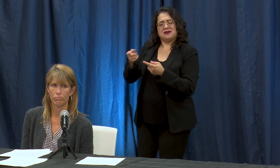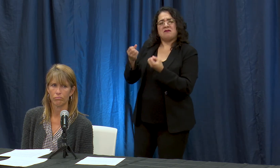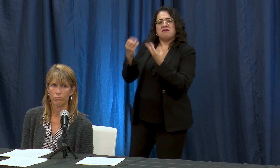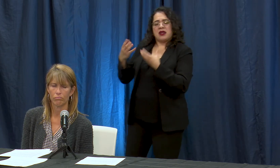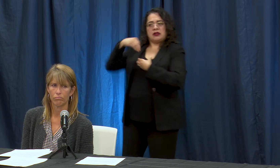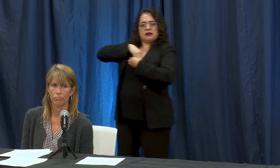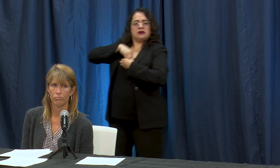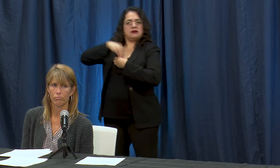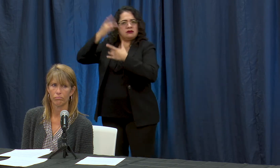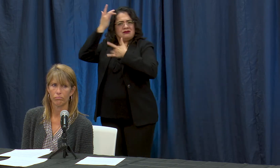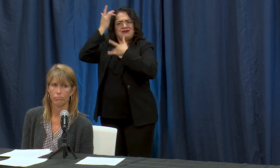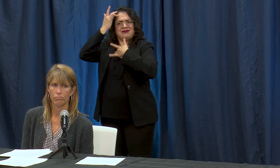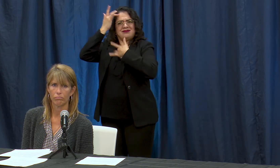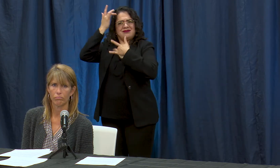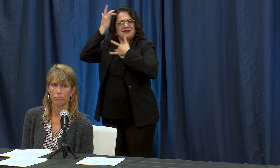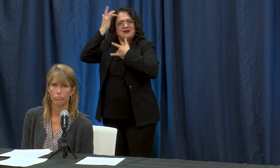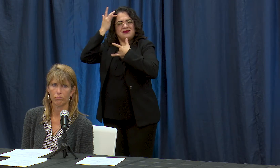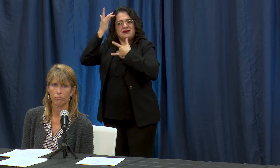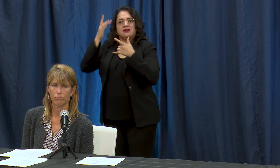of people are just trying to dispel some of the fear out there about the